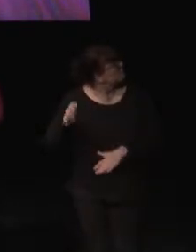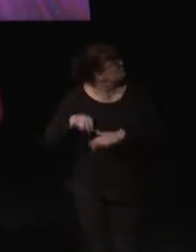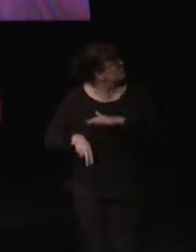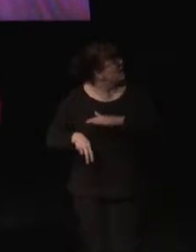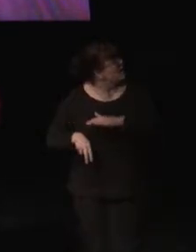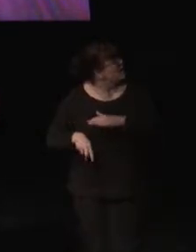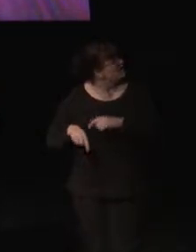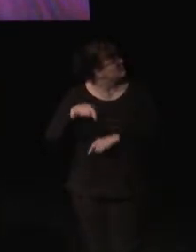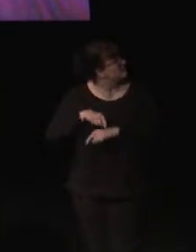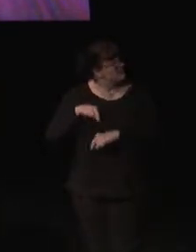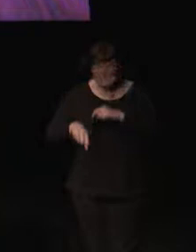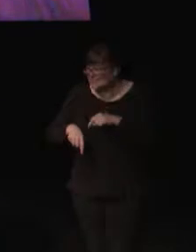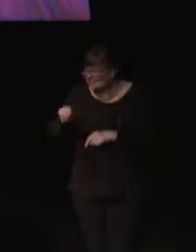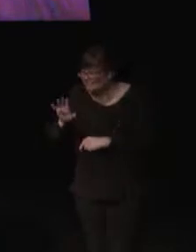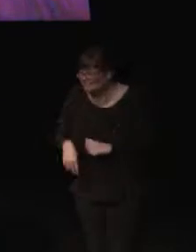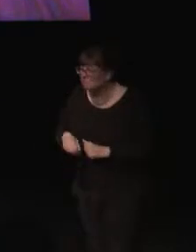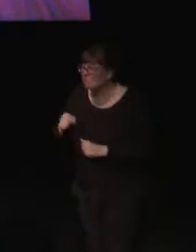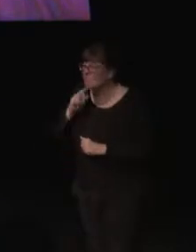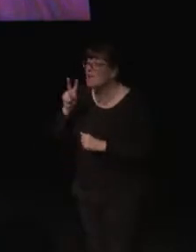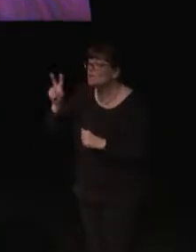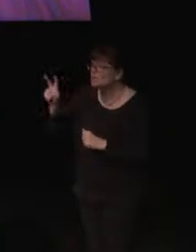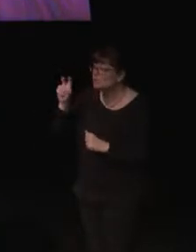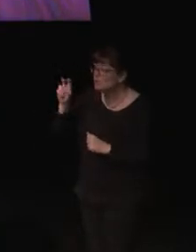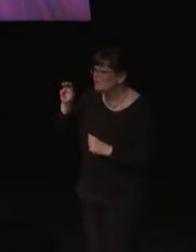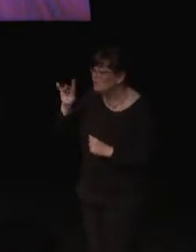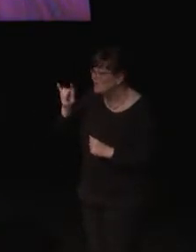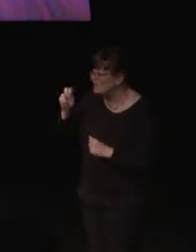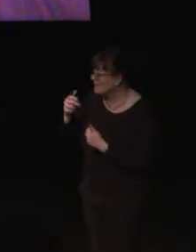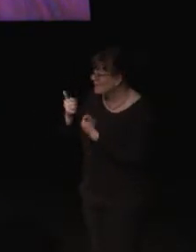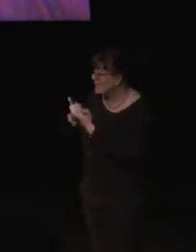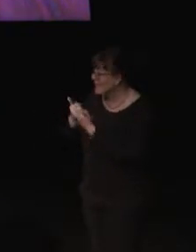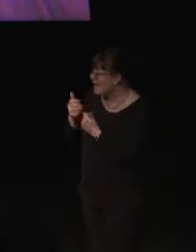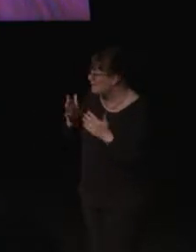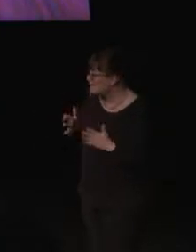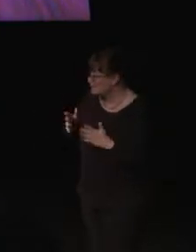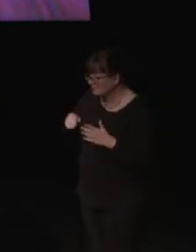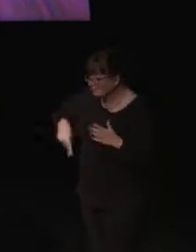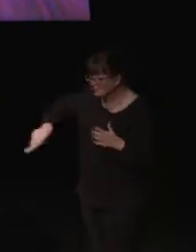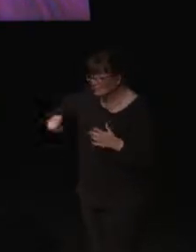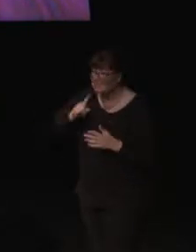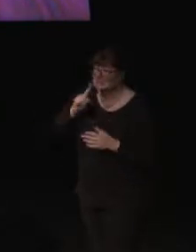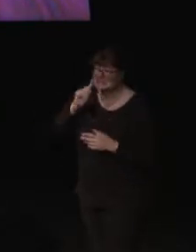Boom. And also 200 million gamers out of that 2 billion who are deaf or hard of hearing.